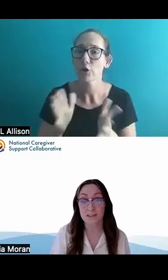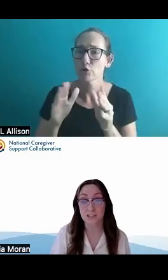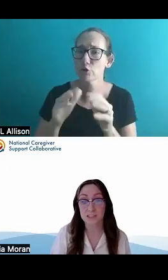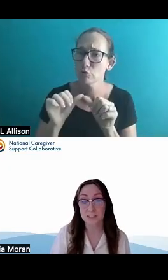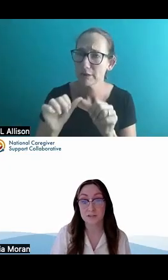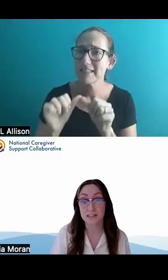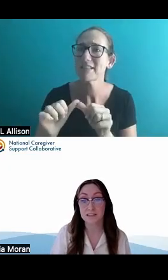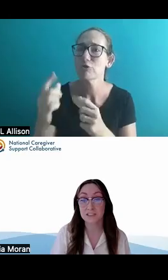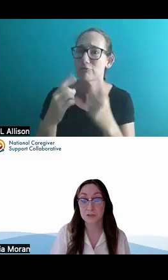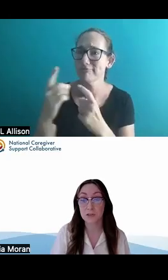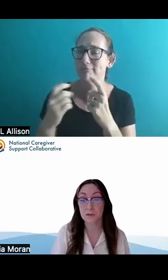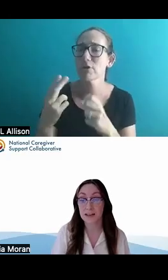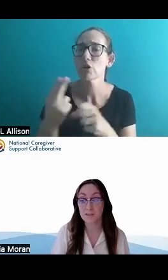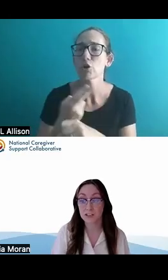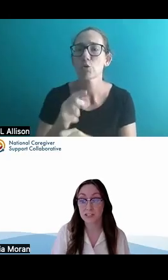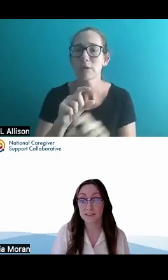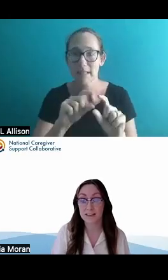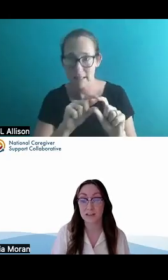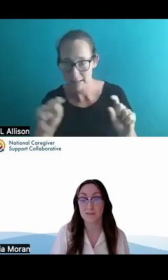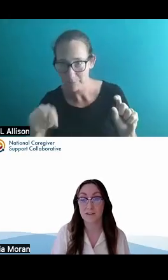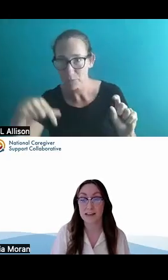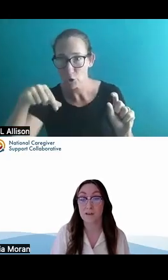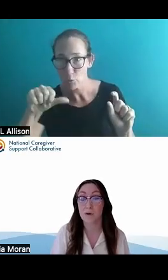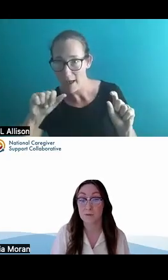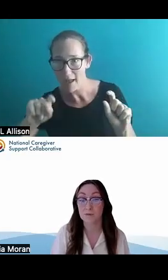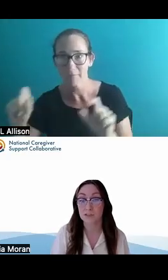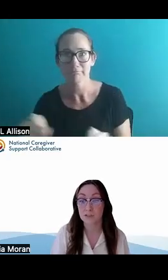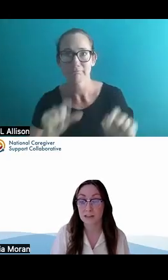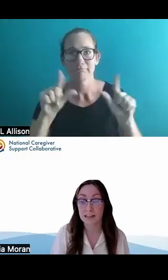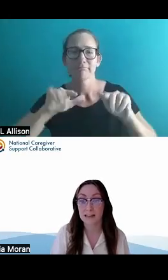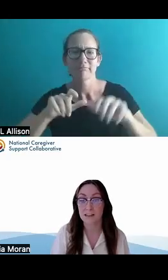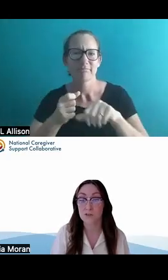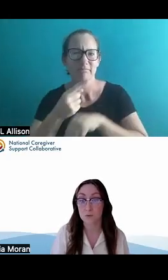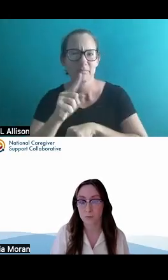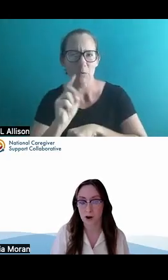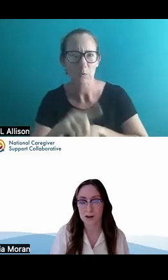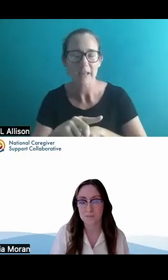questions using the Zoom Q&A function that you can find at the bottom of your screen in the toolbar.